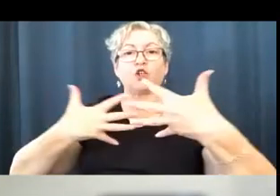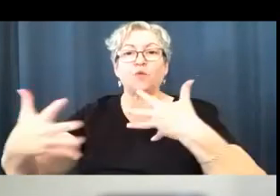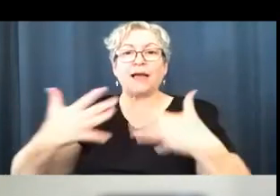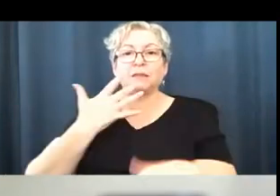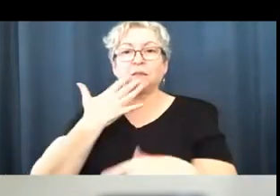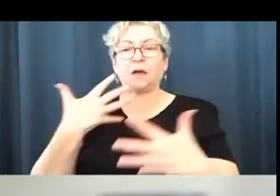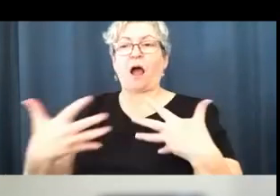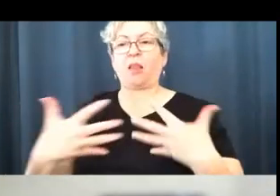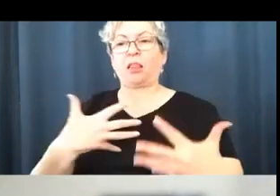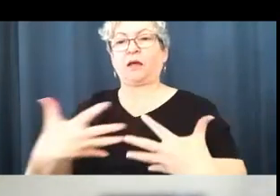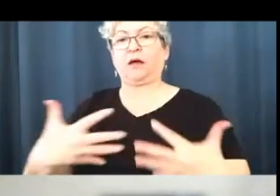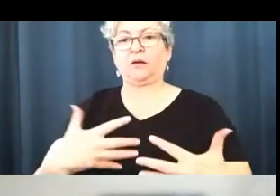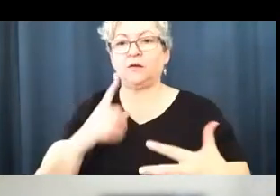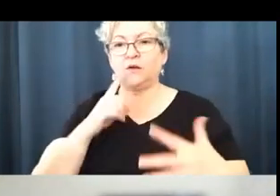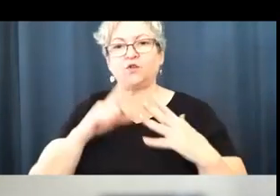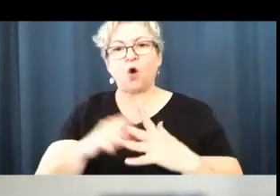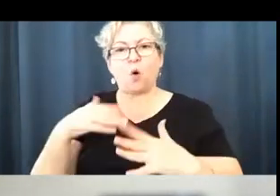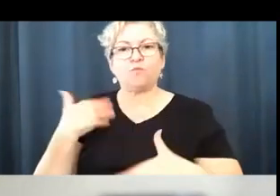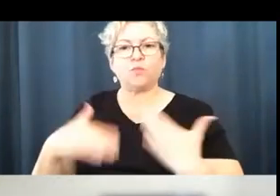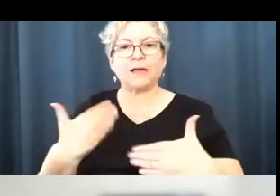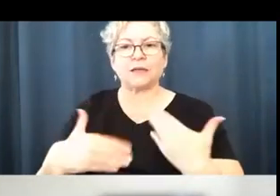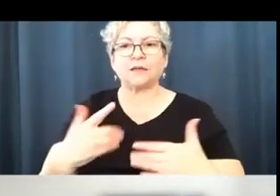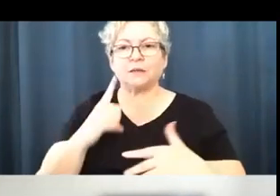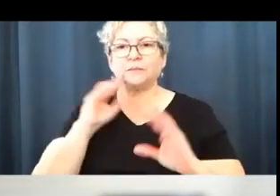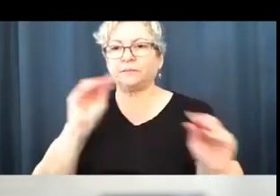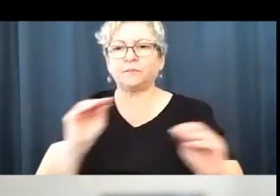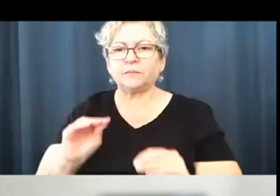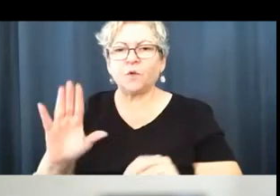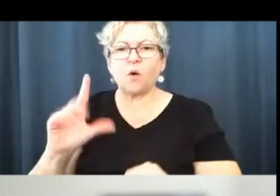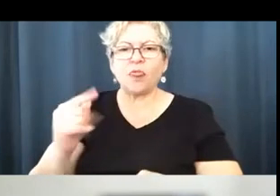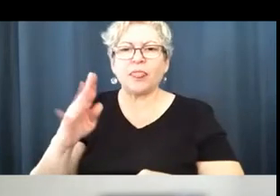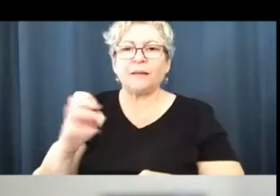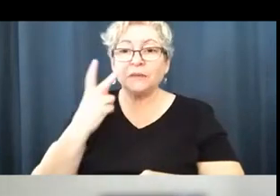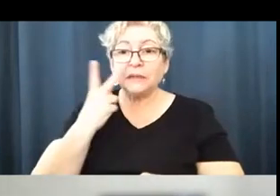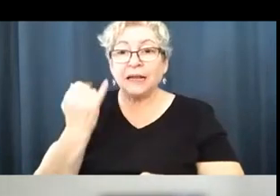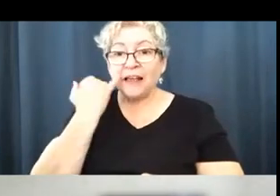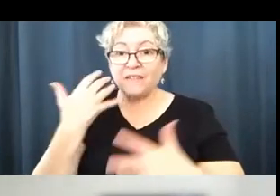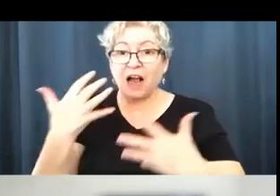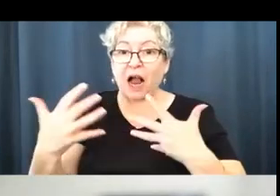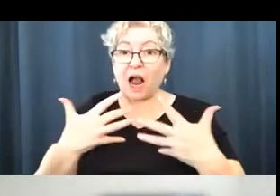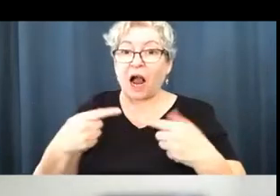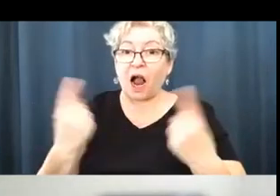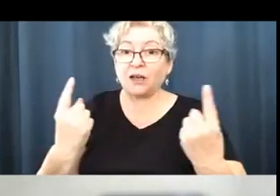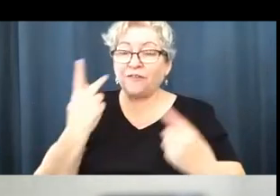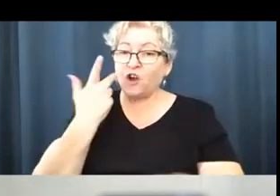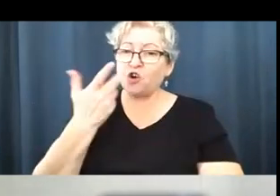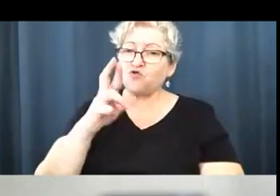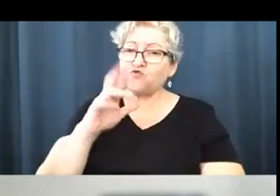well, 'cause begin your process of picking a theme, is to look and see how if there was contrast. If you see that gray on gray that,